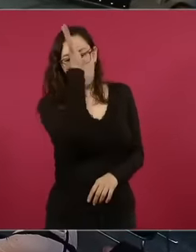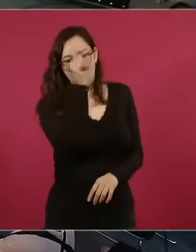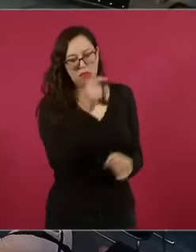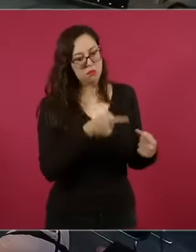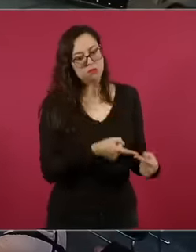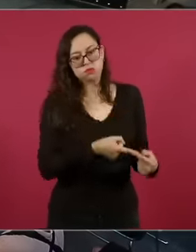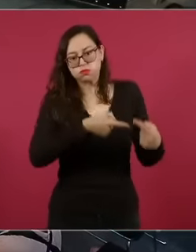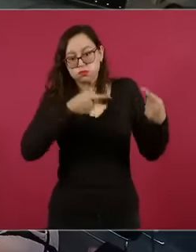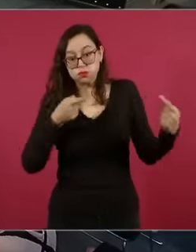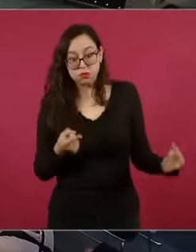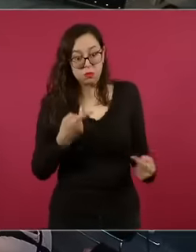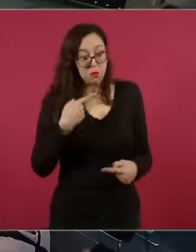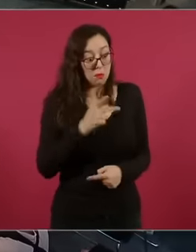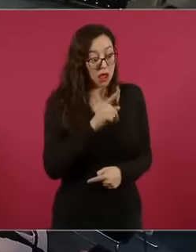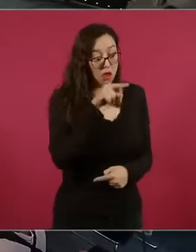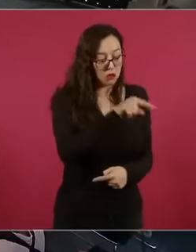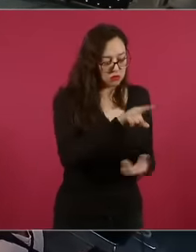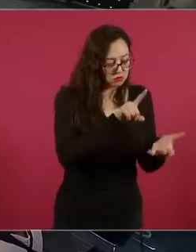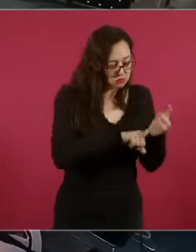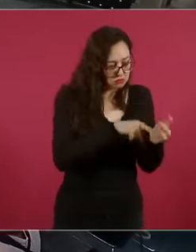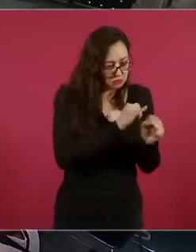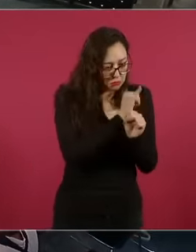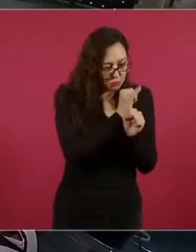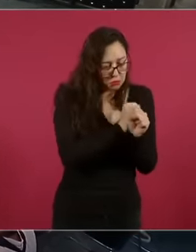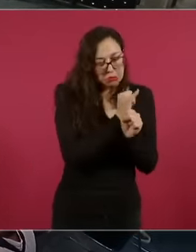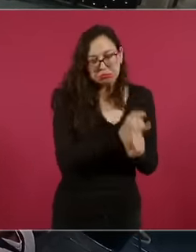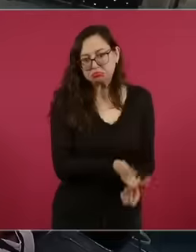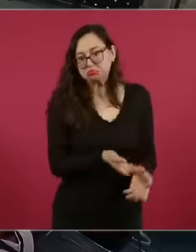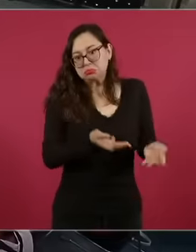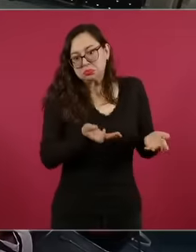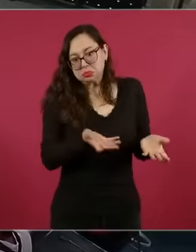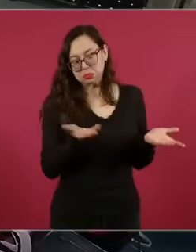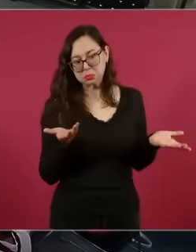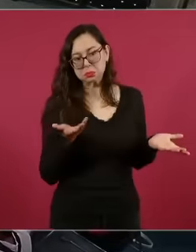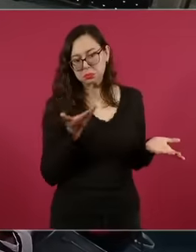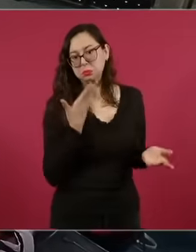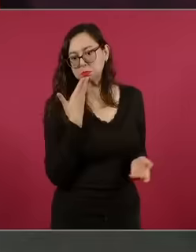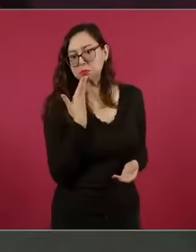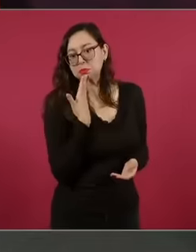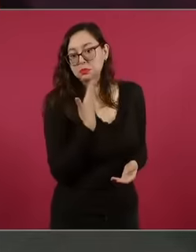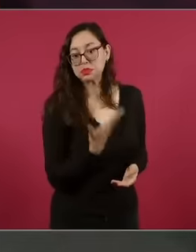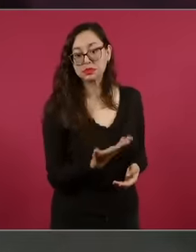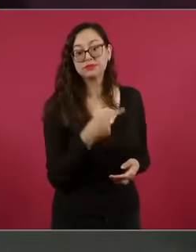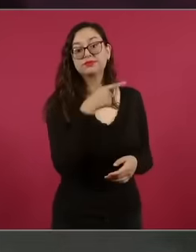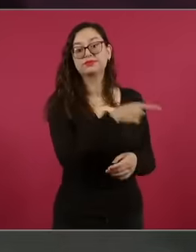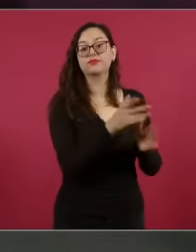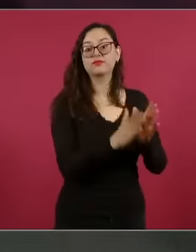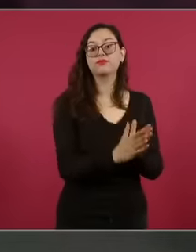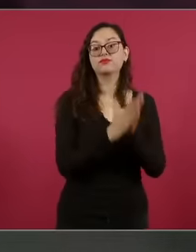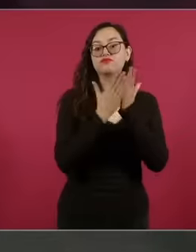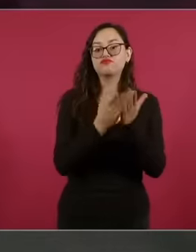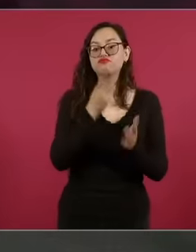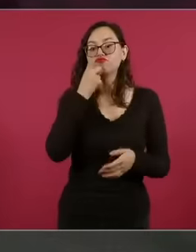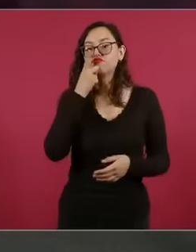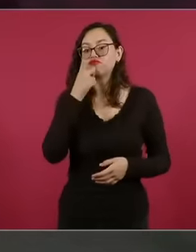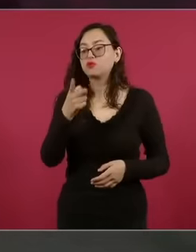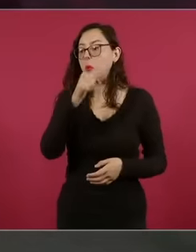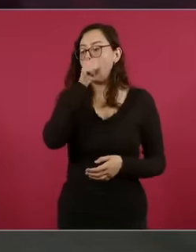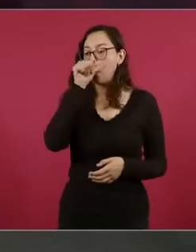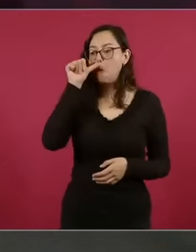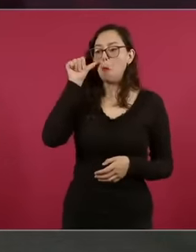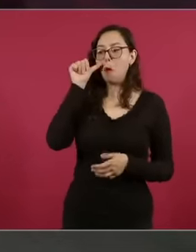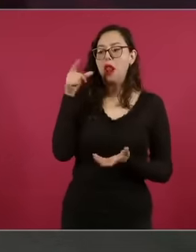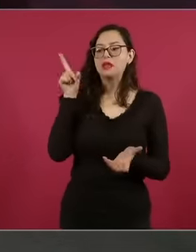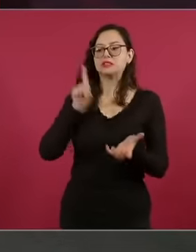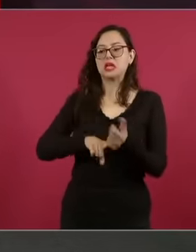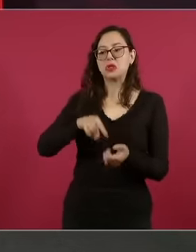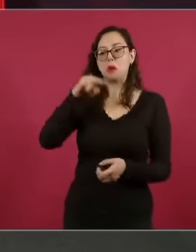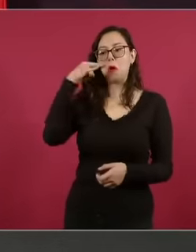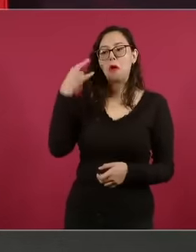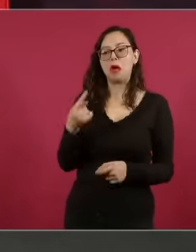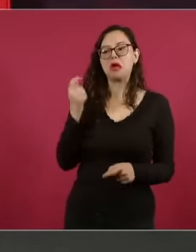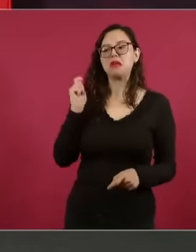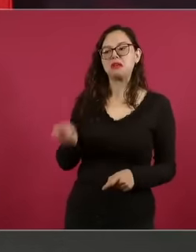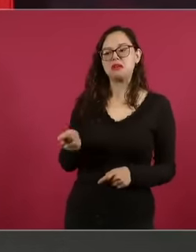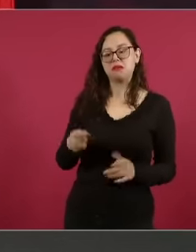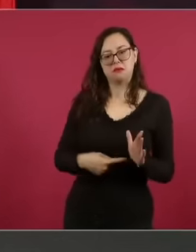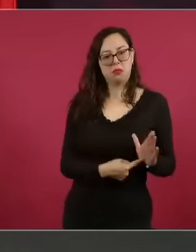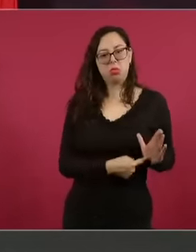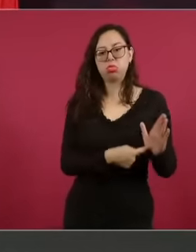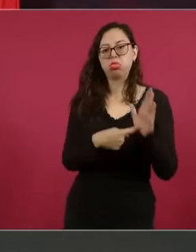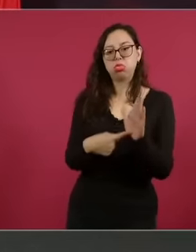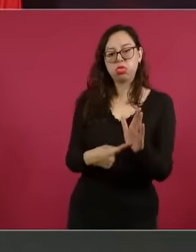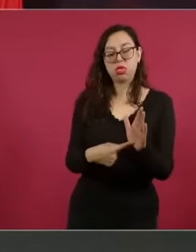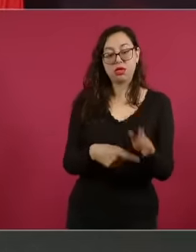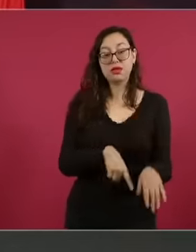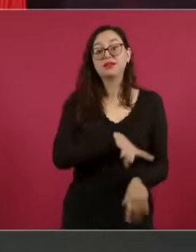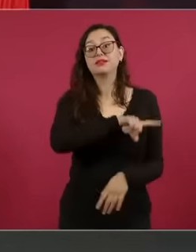real Juárez, this one who made history and then he wrote another, the real one, this Díaz,